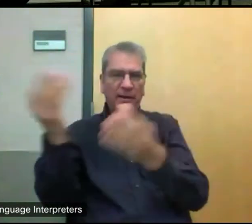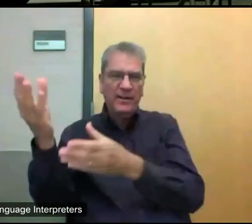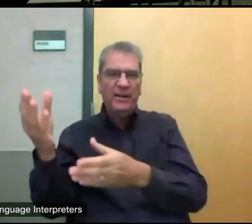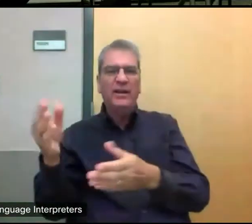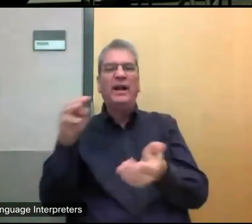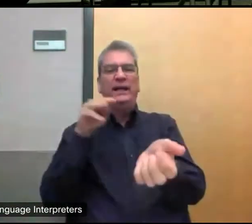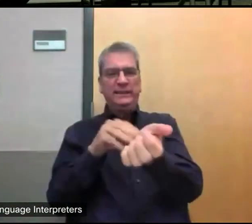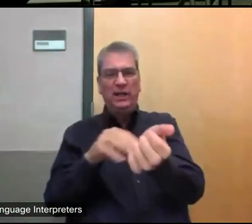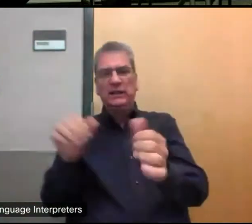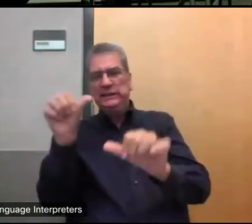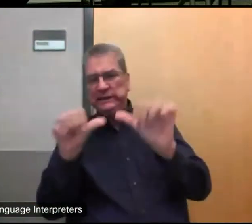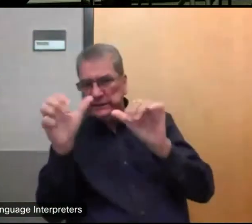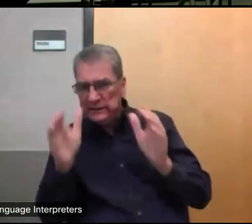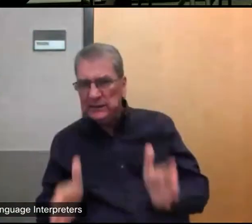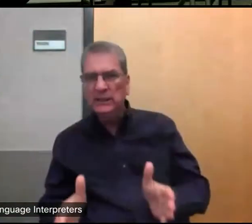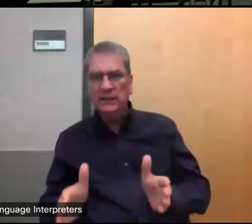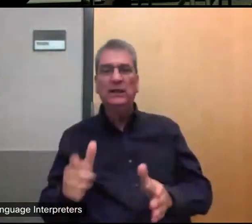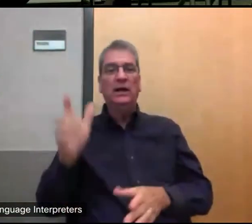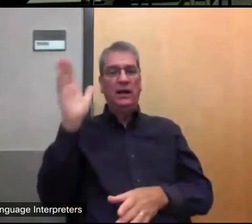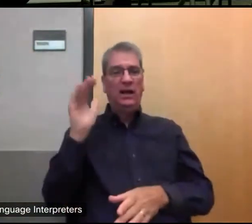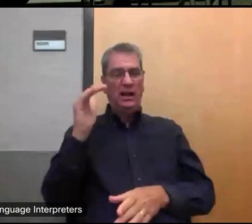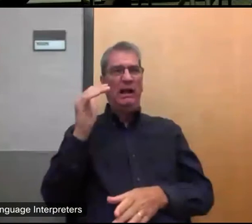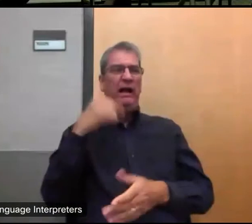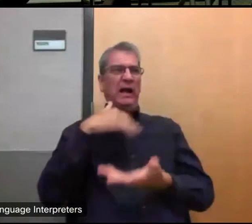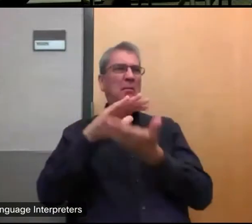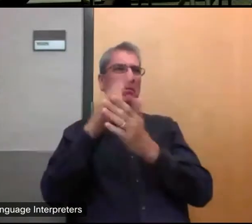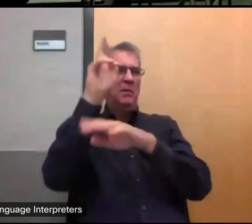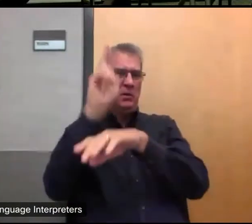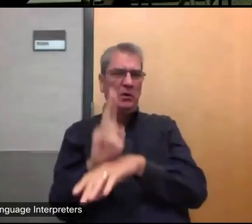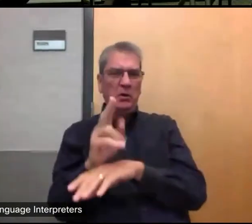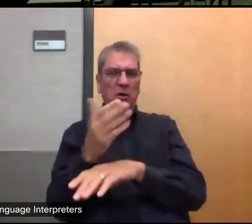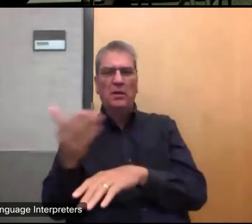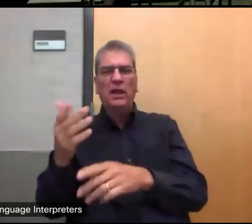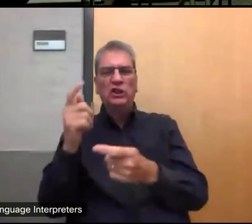I'm used to things changing. Like, I know that this week, we may tell everyone to take